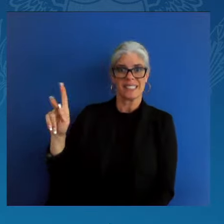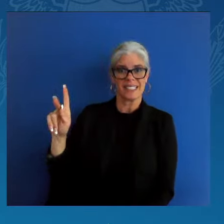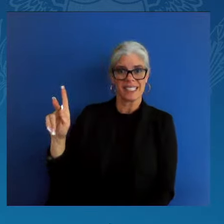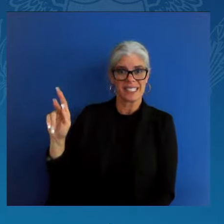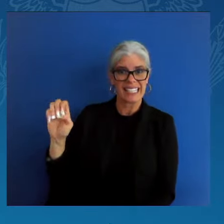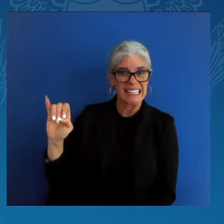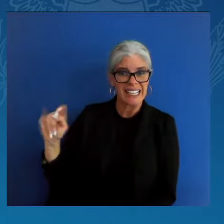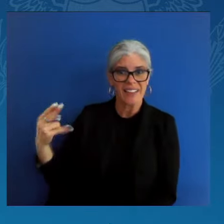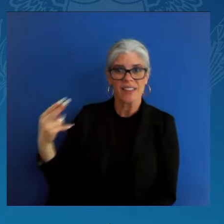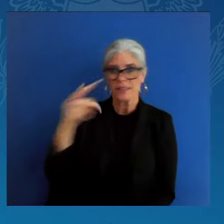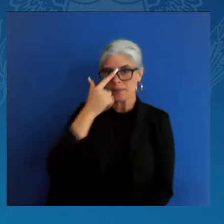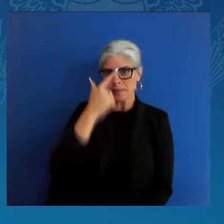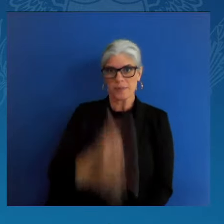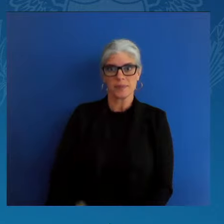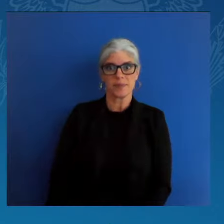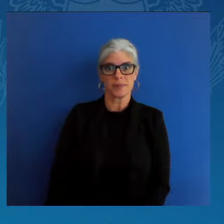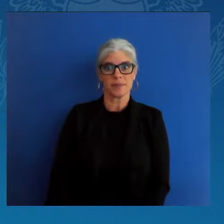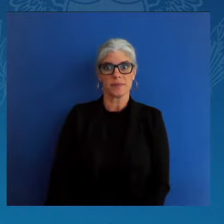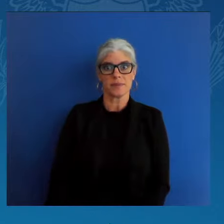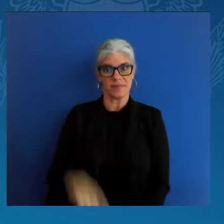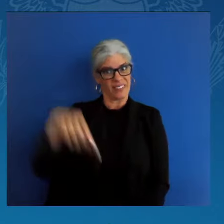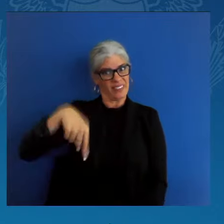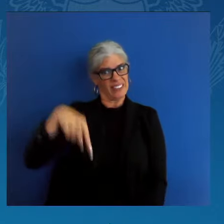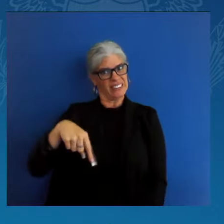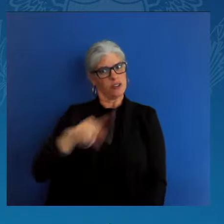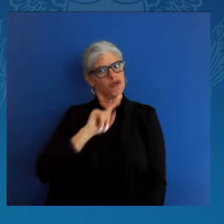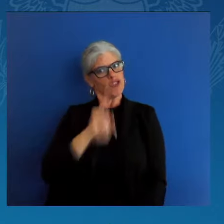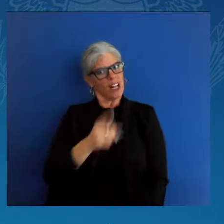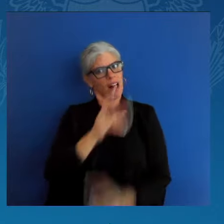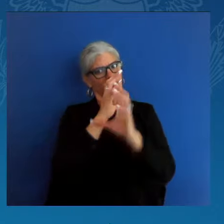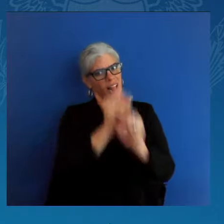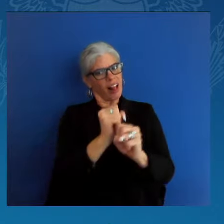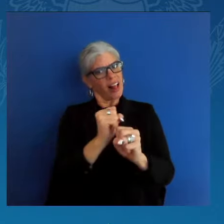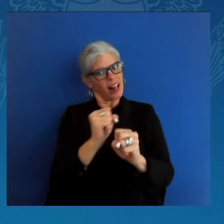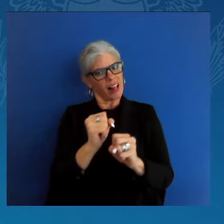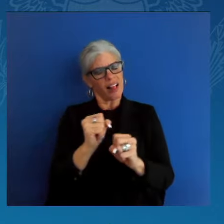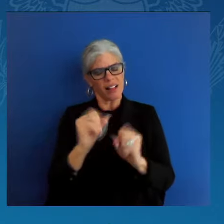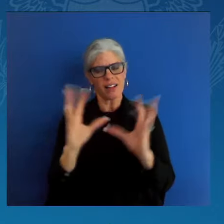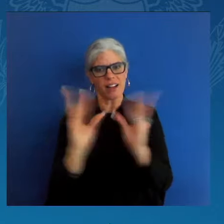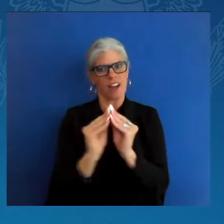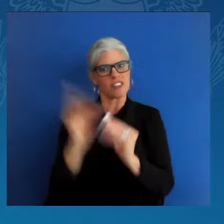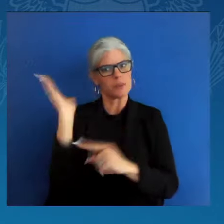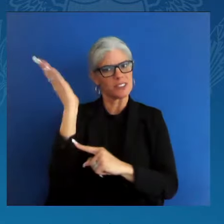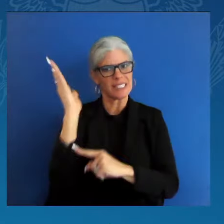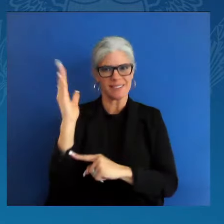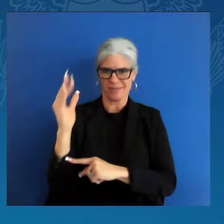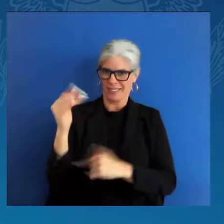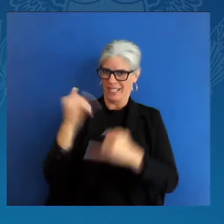what we said at the top and what the Vice President said, which is that international partnerships are critical to all of this work.